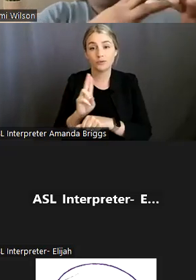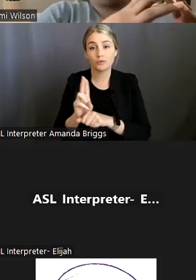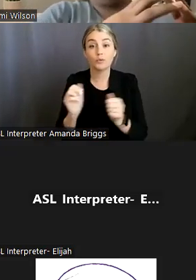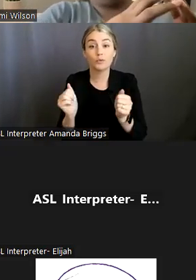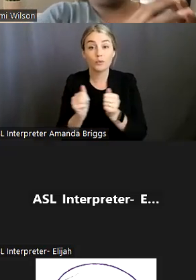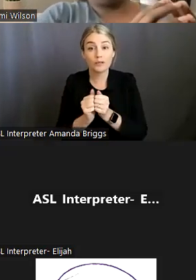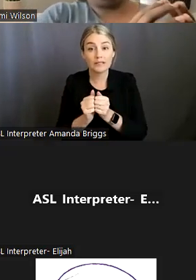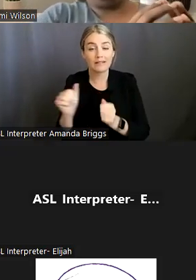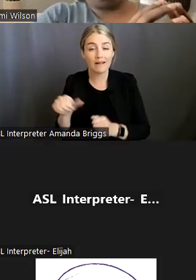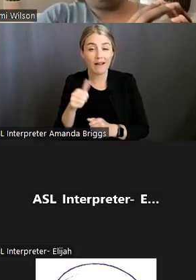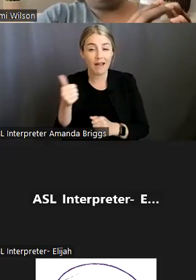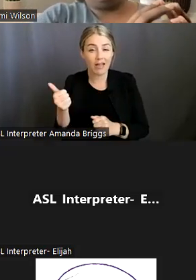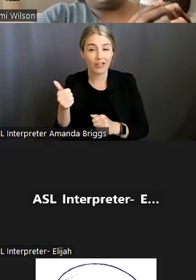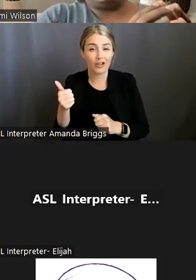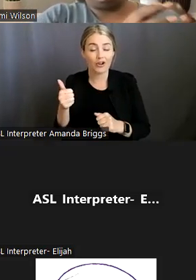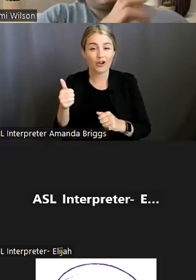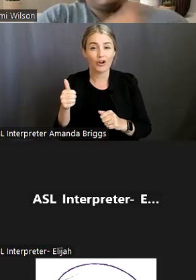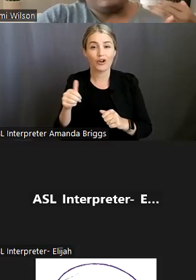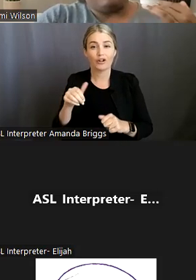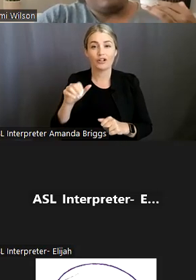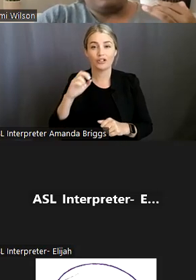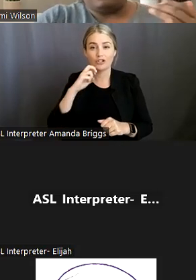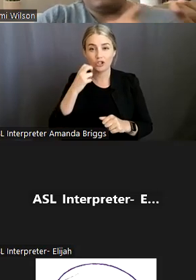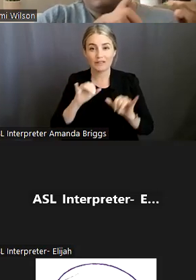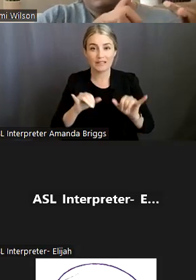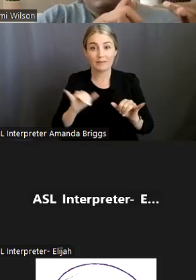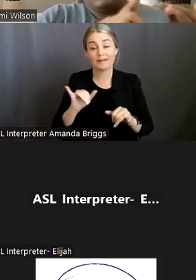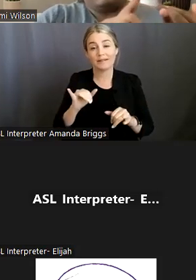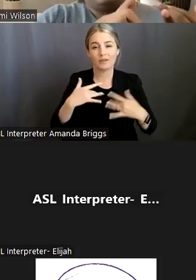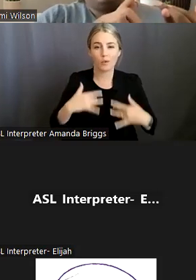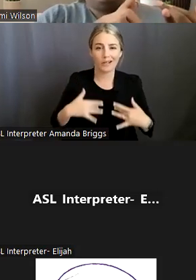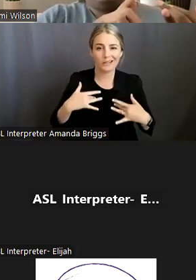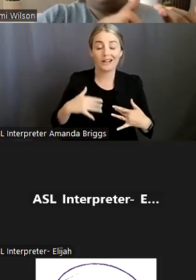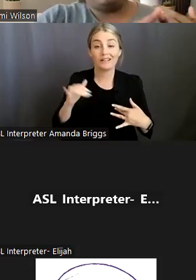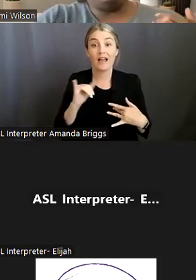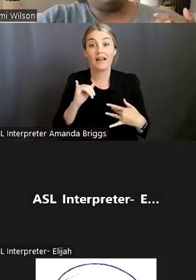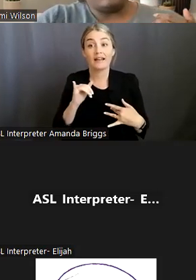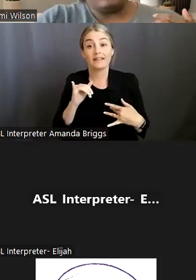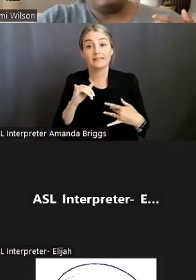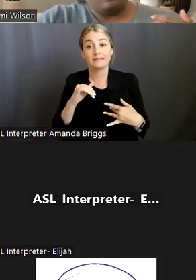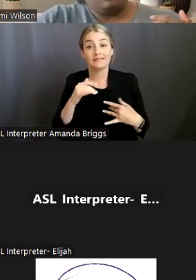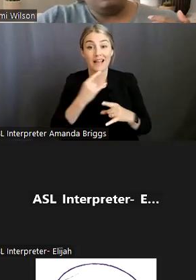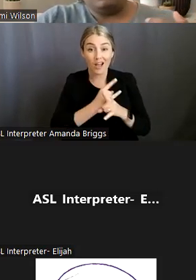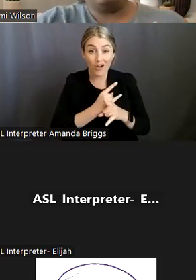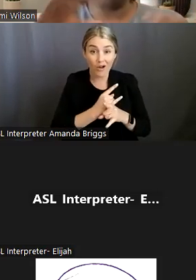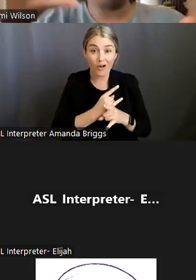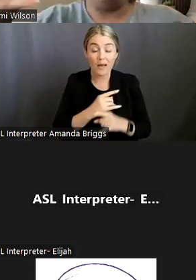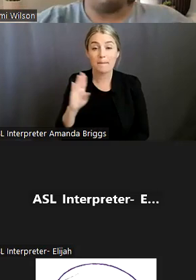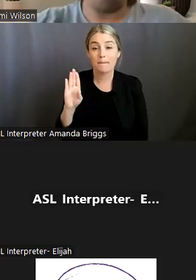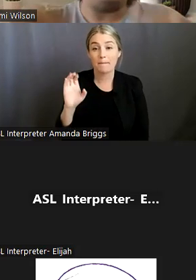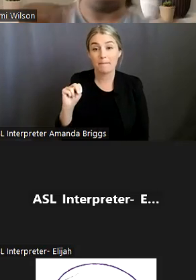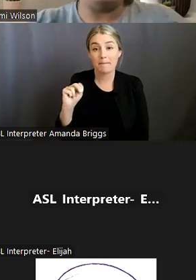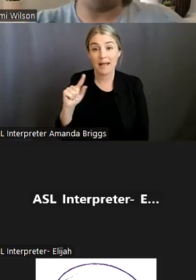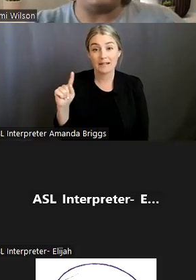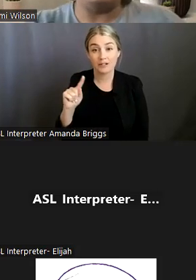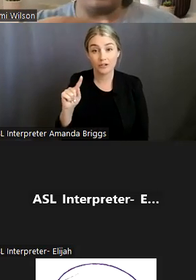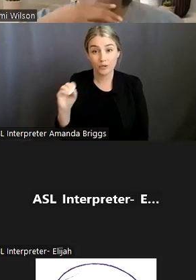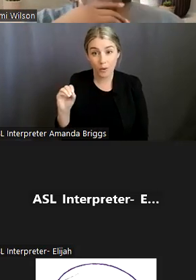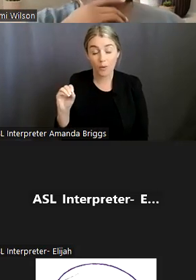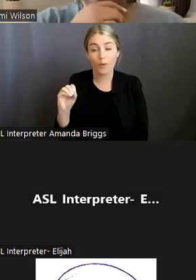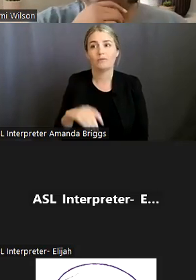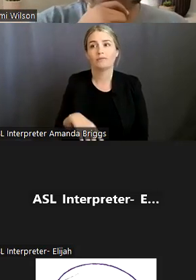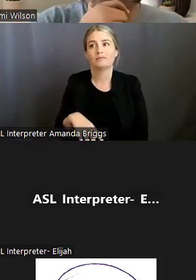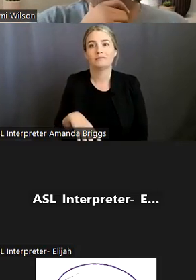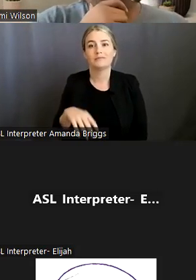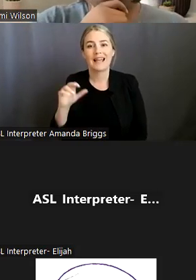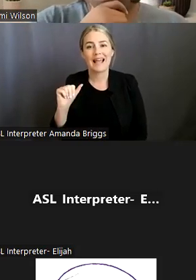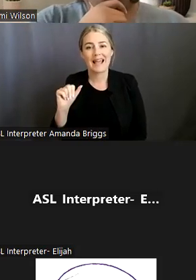nervous system depressants like alcohol, benzodiazepines, like anti-anxiety medications,